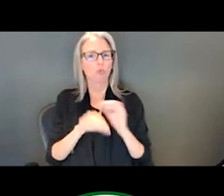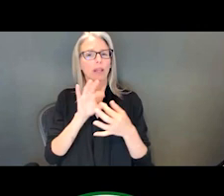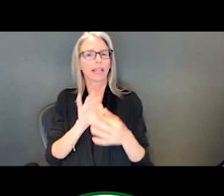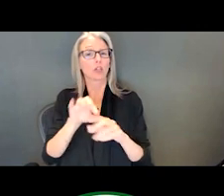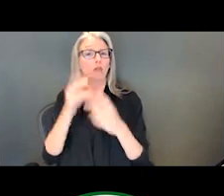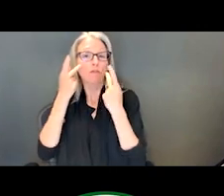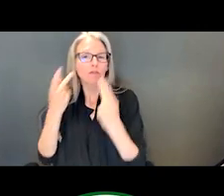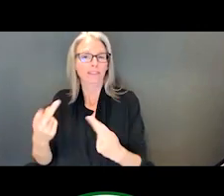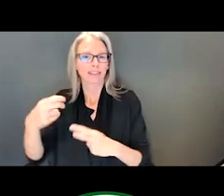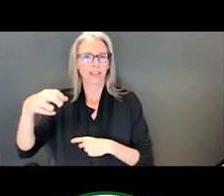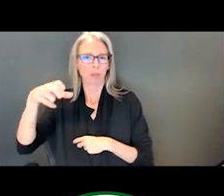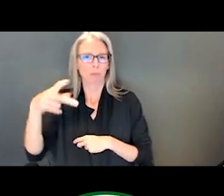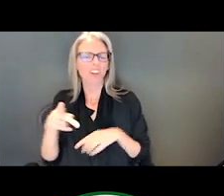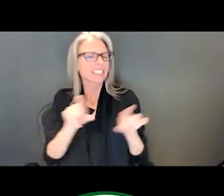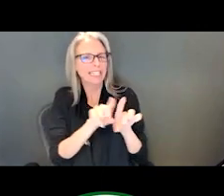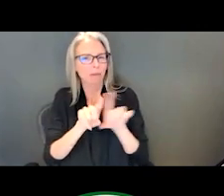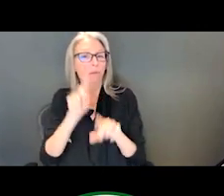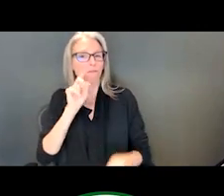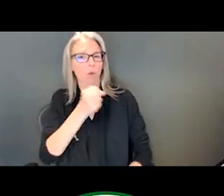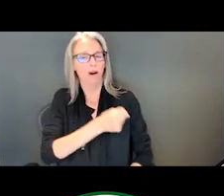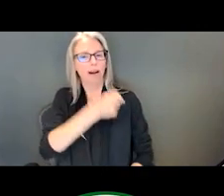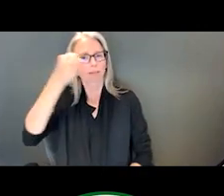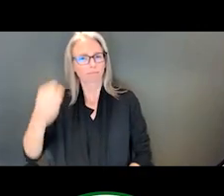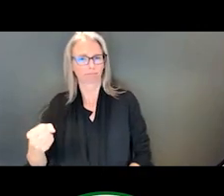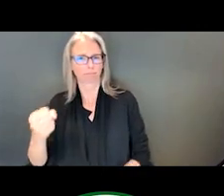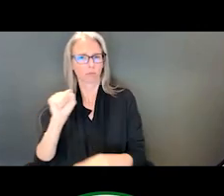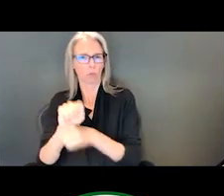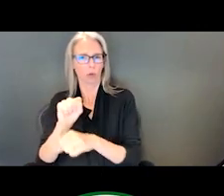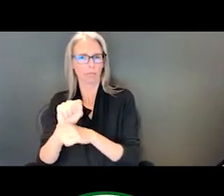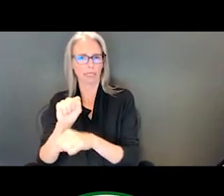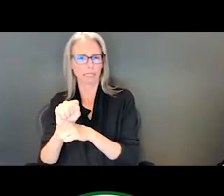It's, all through that process of informing people that there are positions within diverse